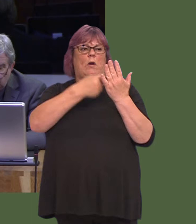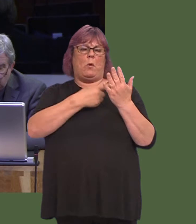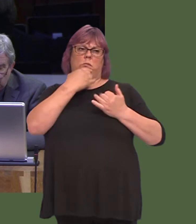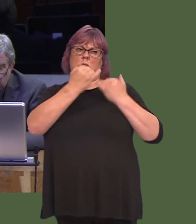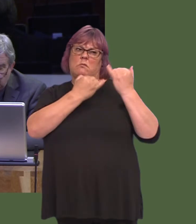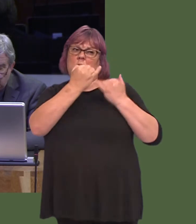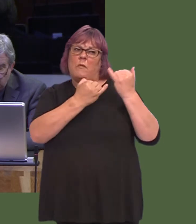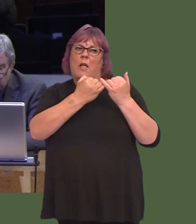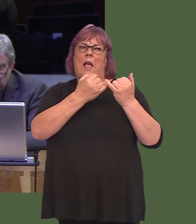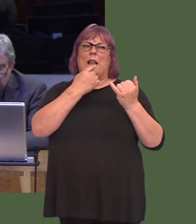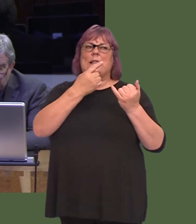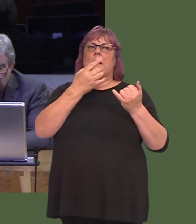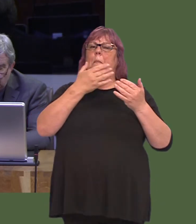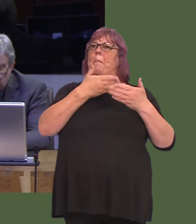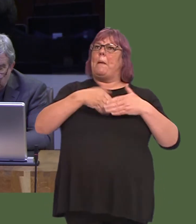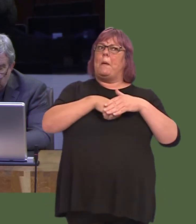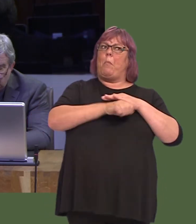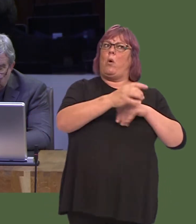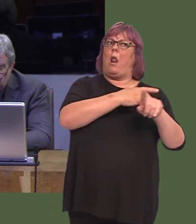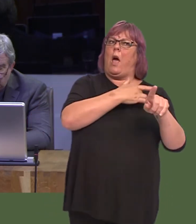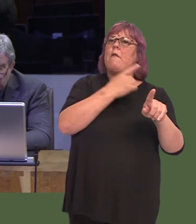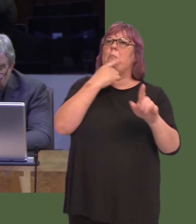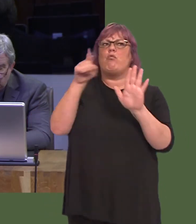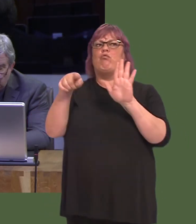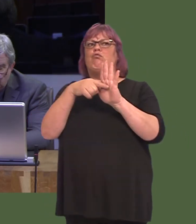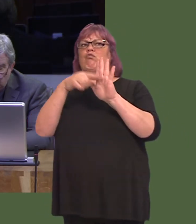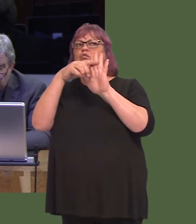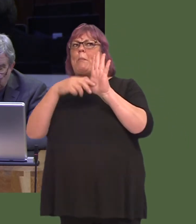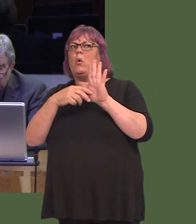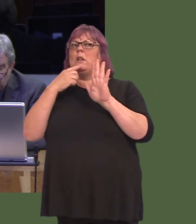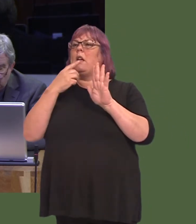decision to describe their son's death as 'stillborn', despite the fact that he had